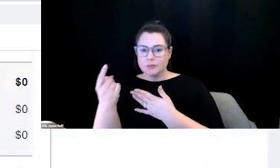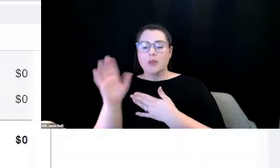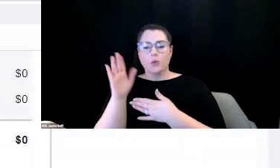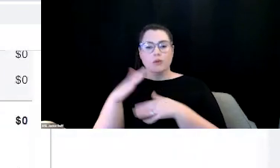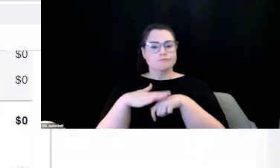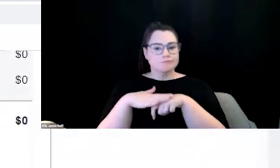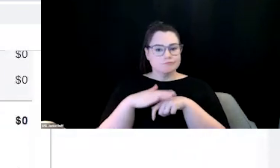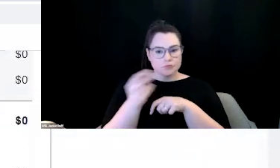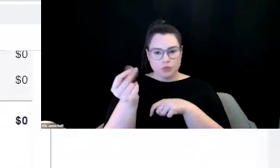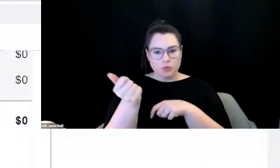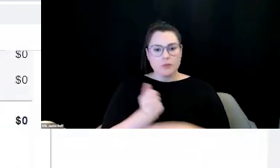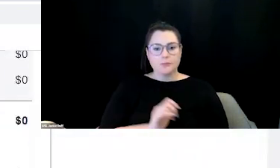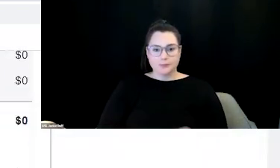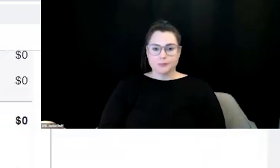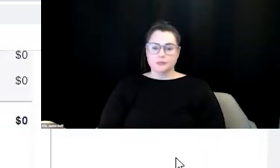Okay. I'm' going to go ahead and click Save.